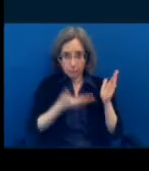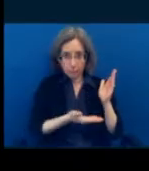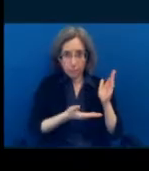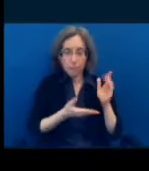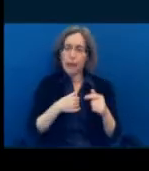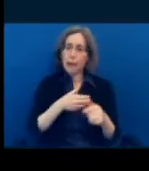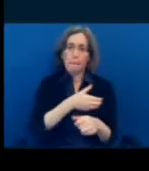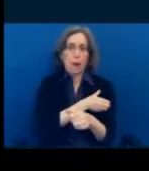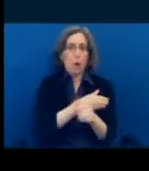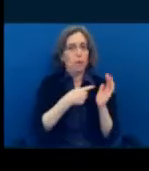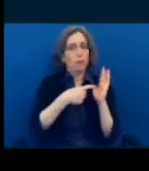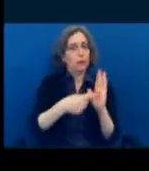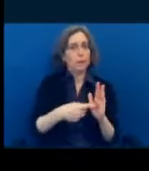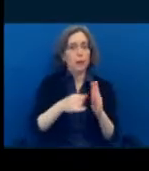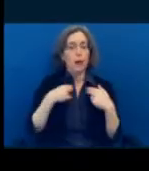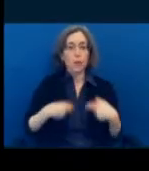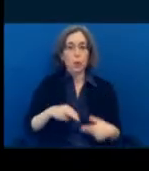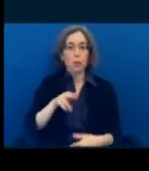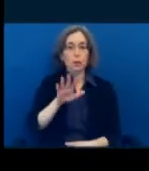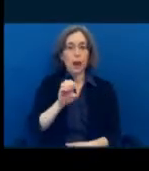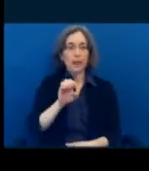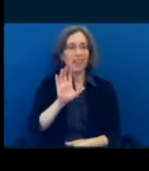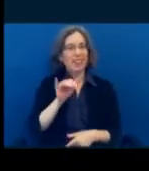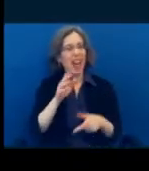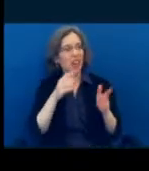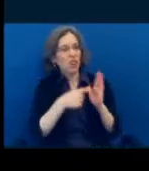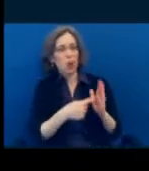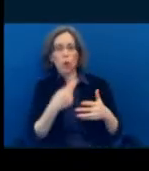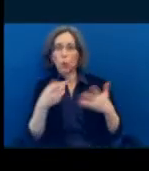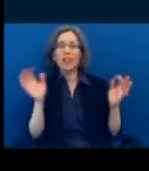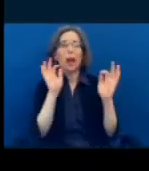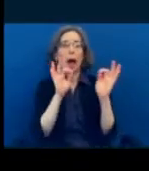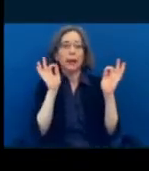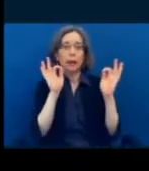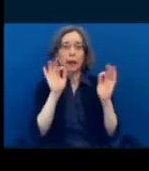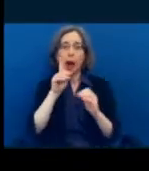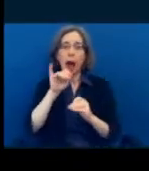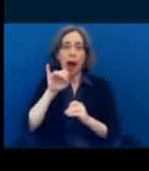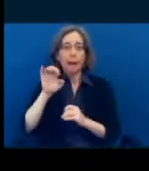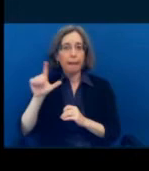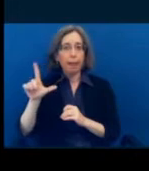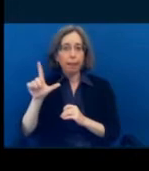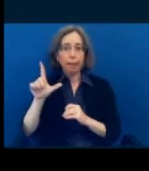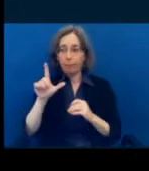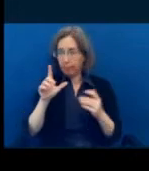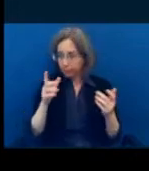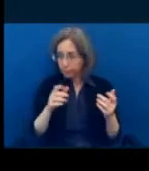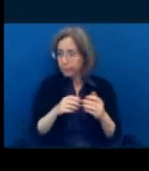RACE DEFINES THE IDEAL, THE PERSON WITH MATH, SCIENCE, UNIVERSE AND GOD BUT IN DOING